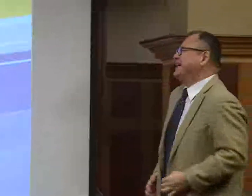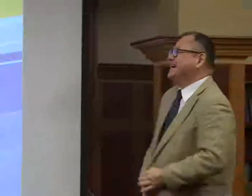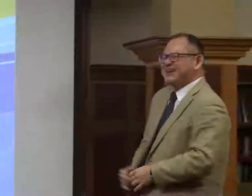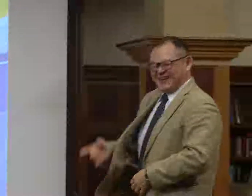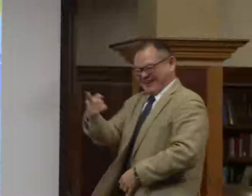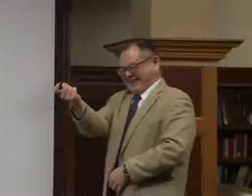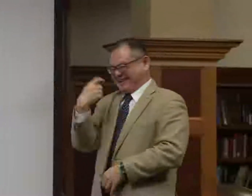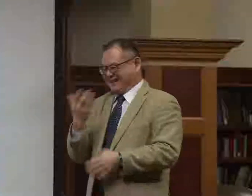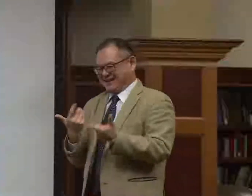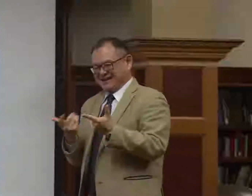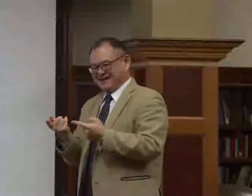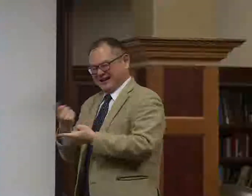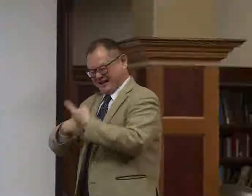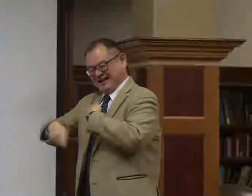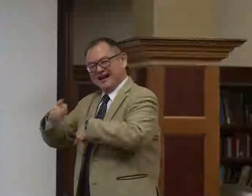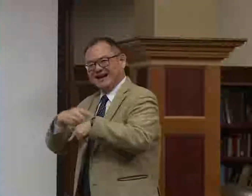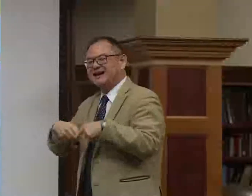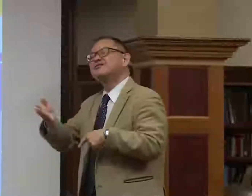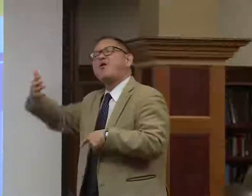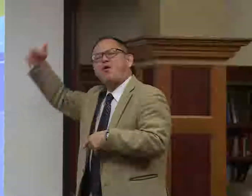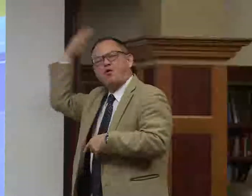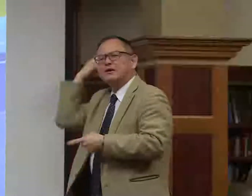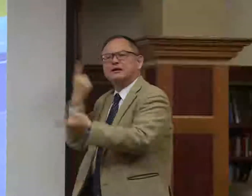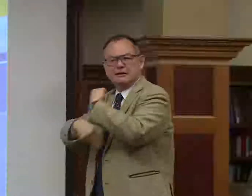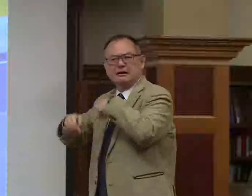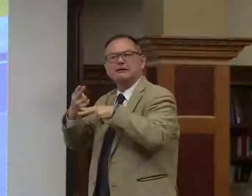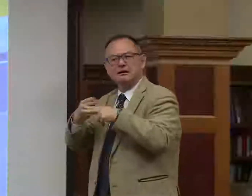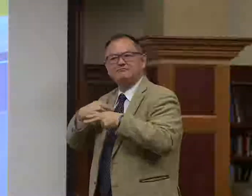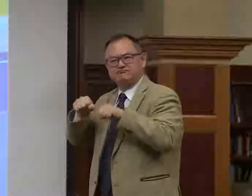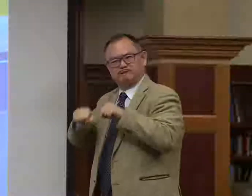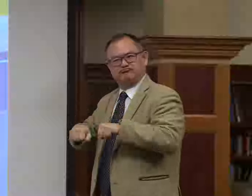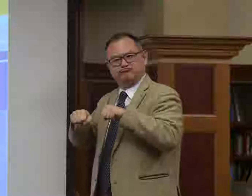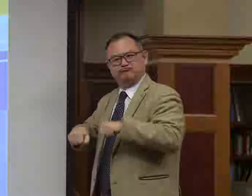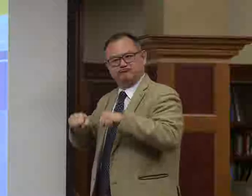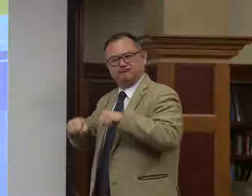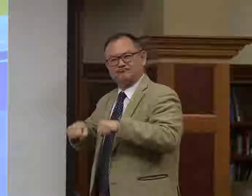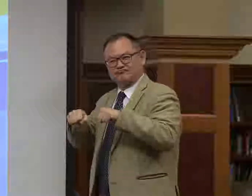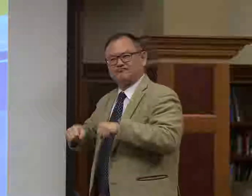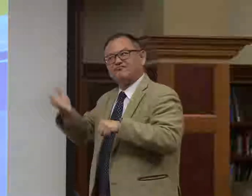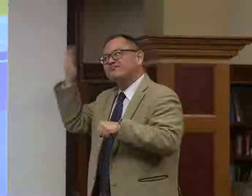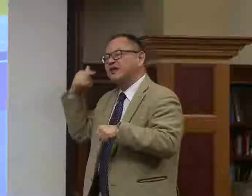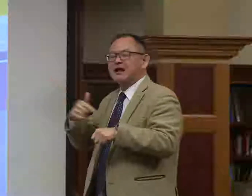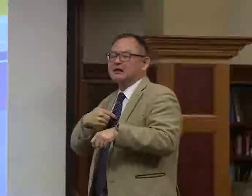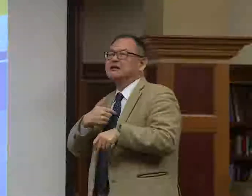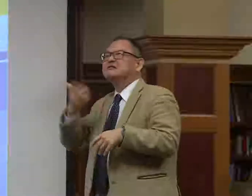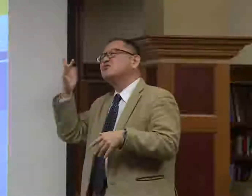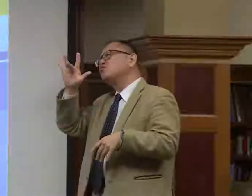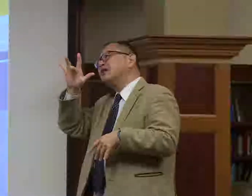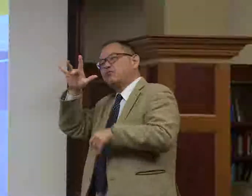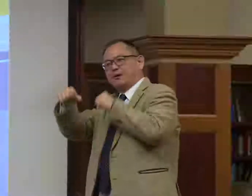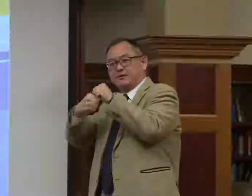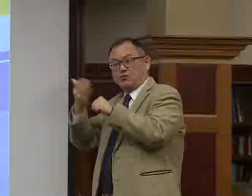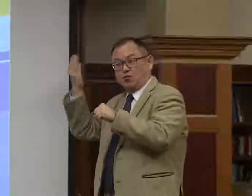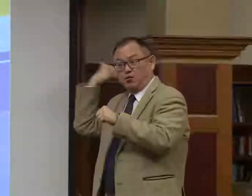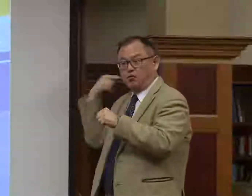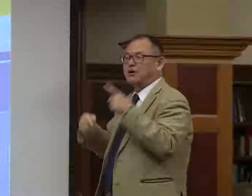during my presentation, but... So Peter has mentioned my sign name has changed. This used to be my sign name.